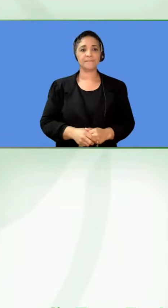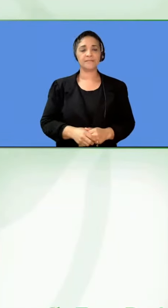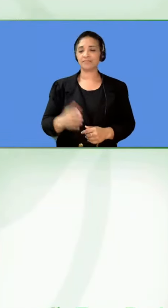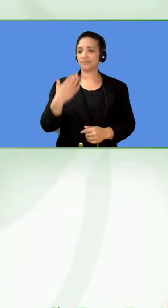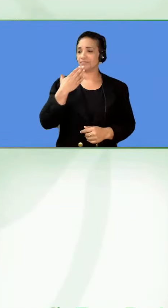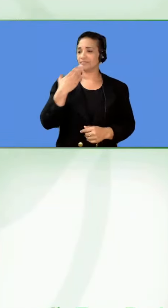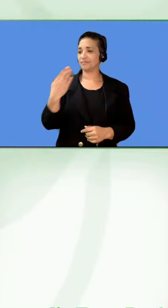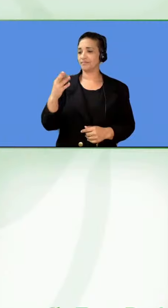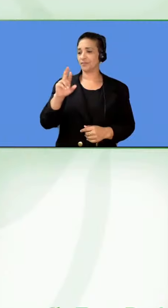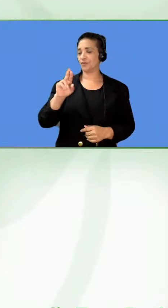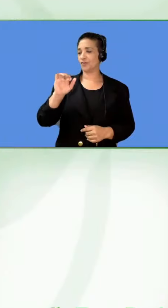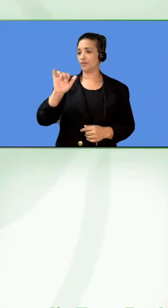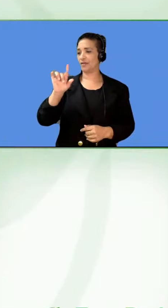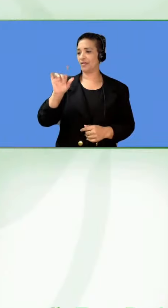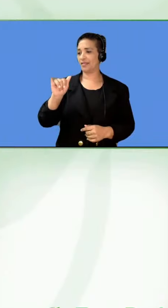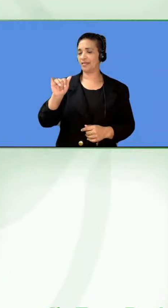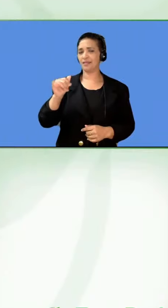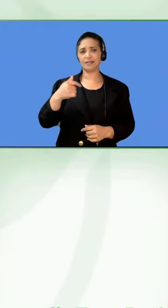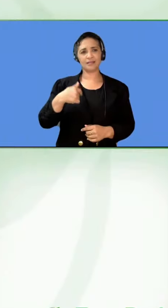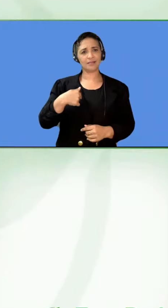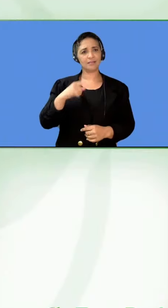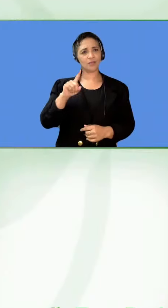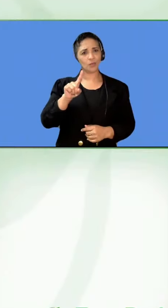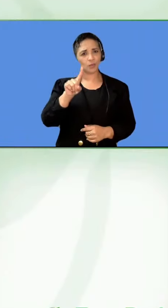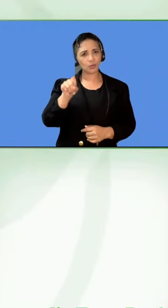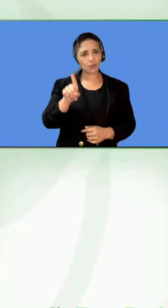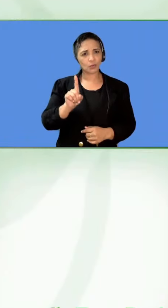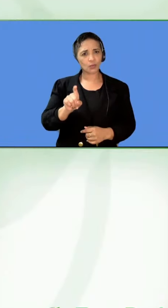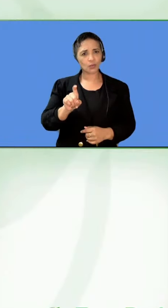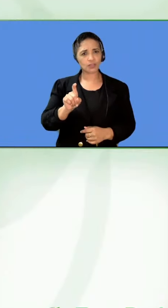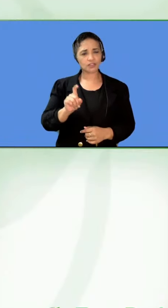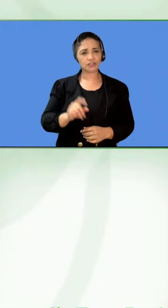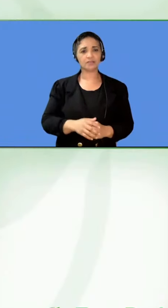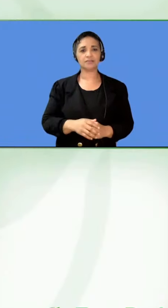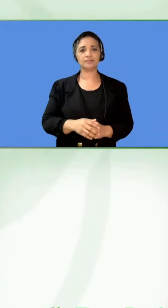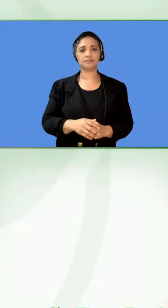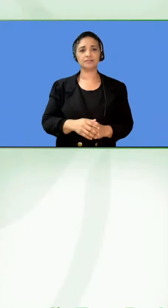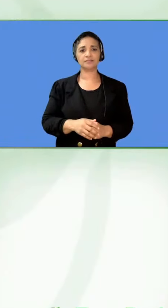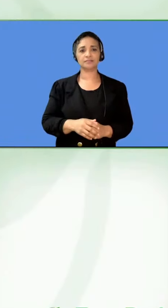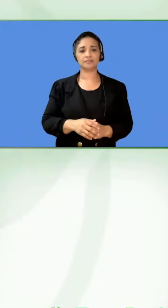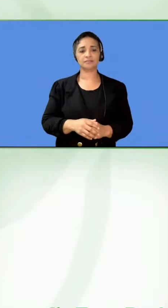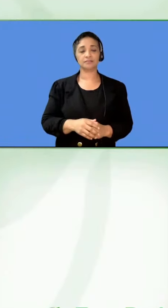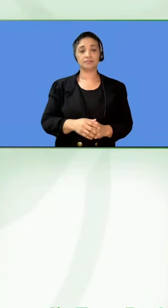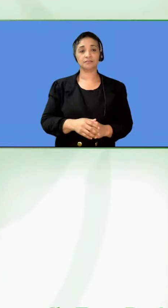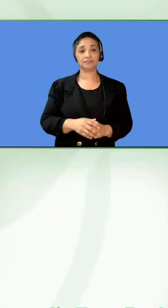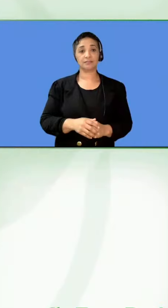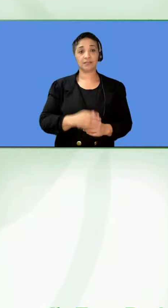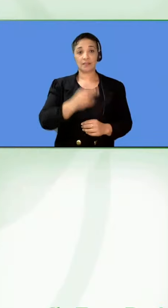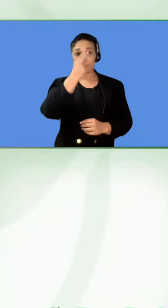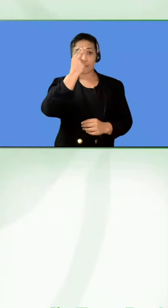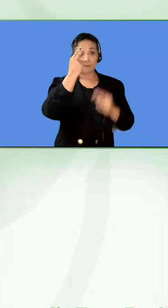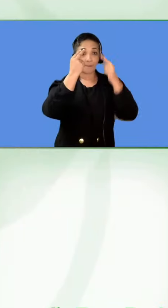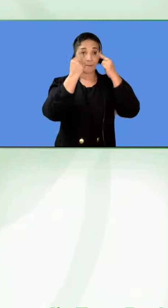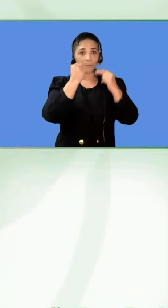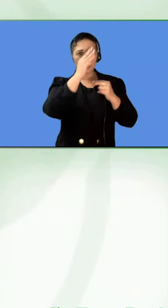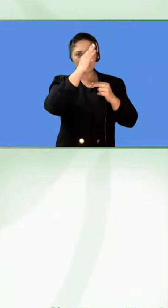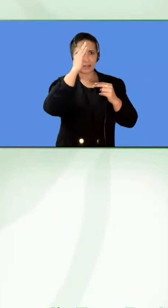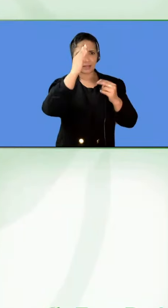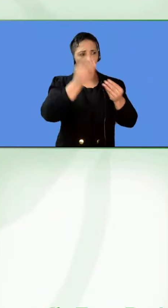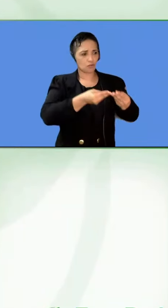I have one question, this question is, what resources does the Academy for the blind have that public schools do not have?